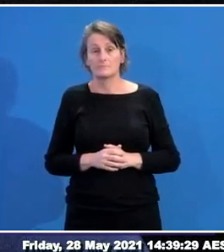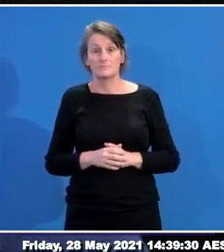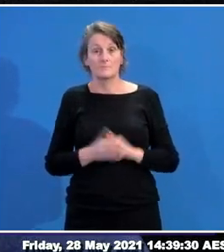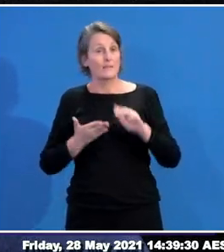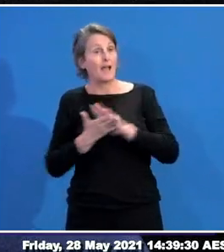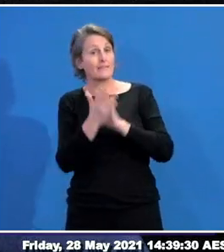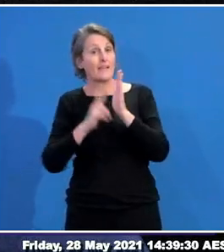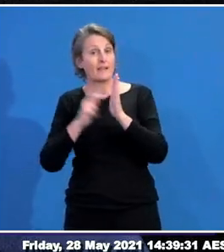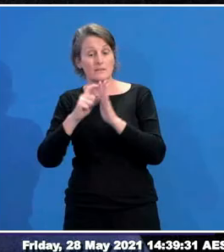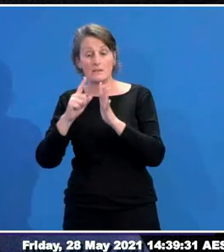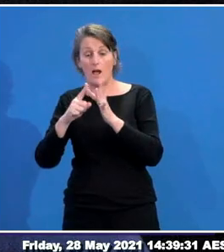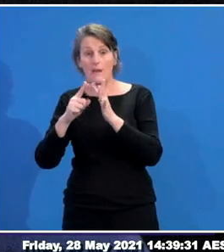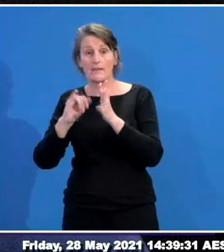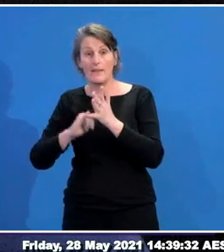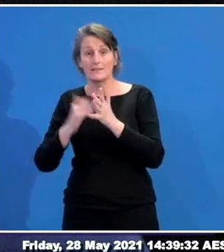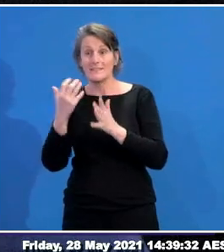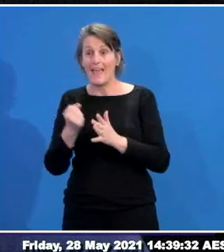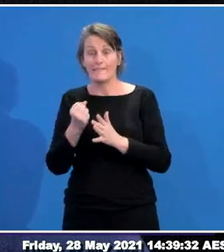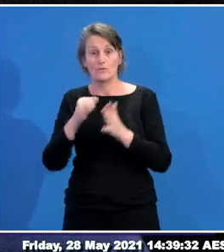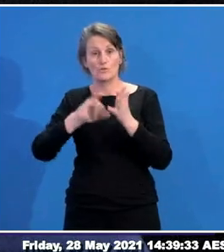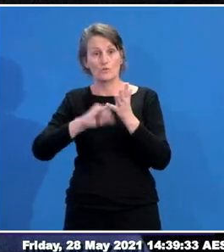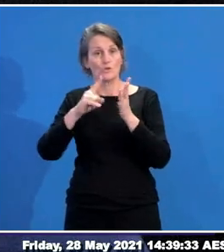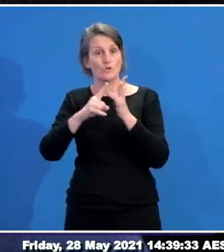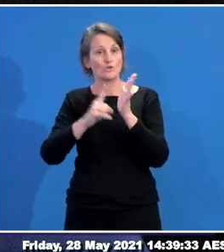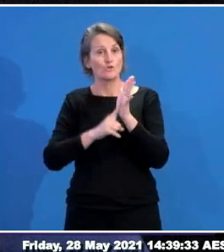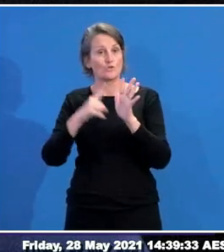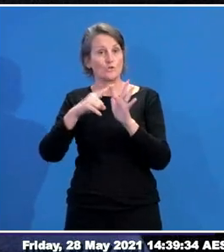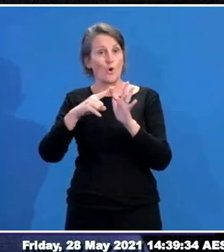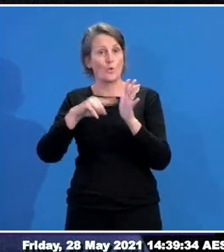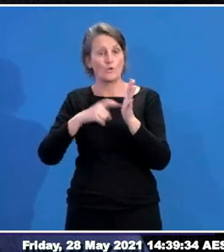a significant number of sole traders, particularly allied health professions.